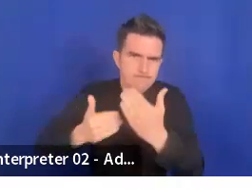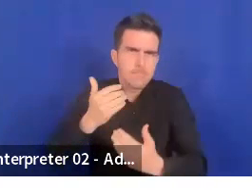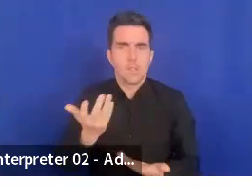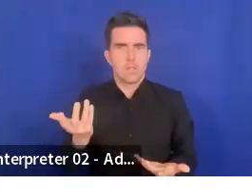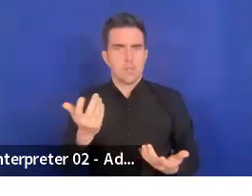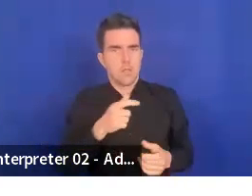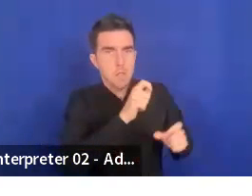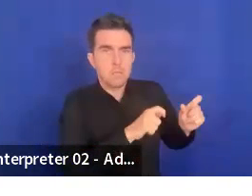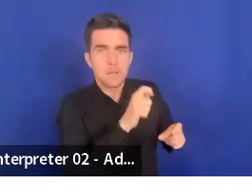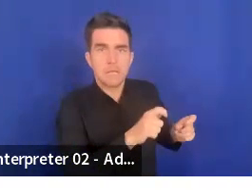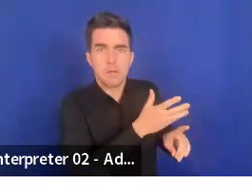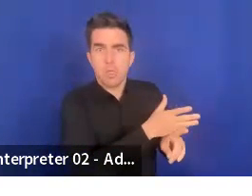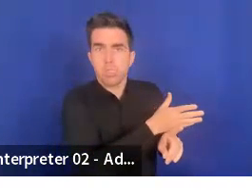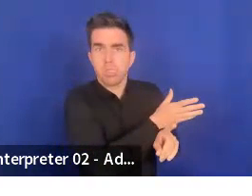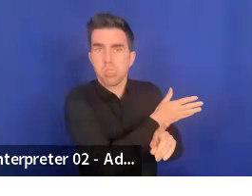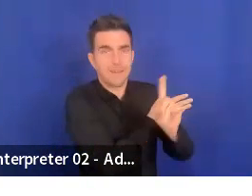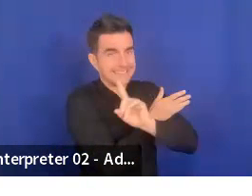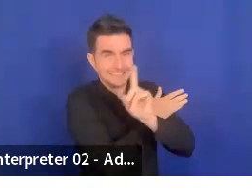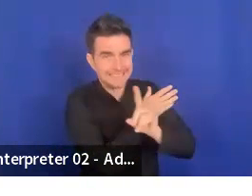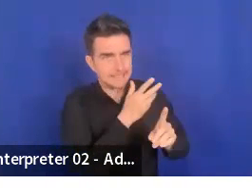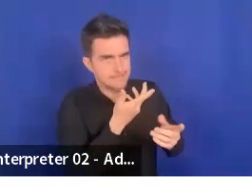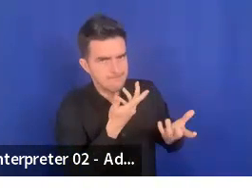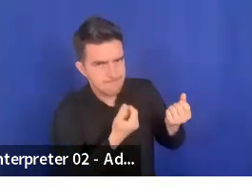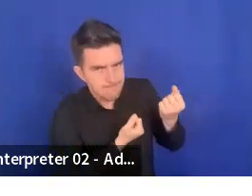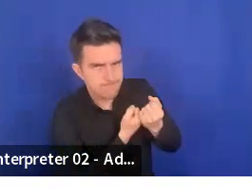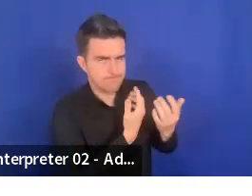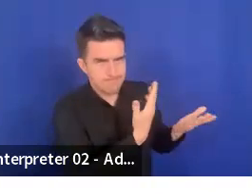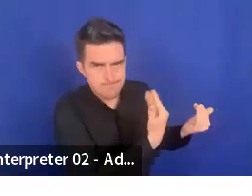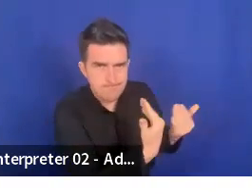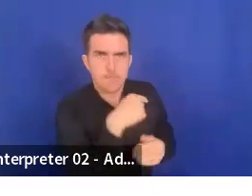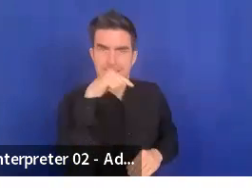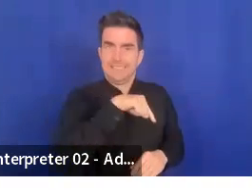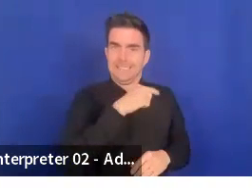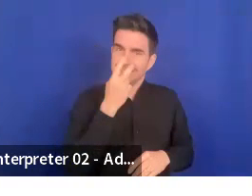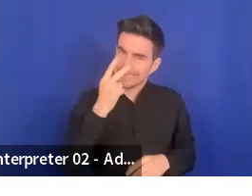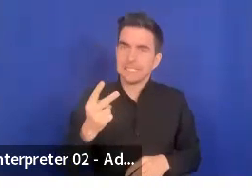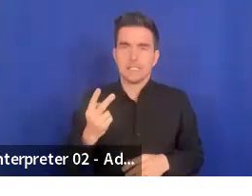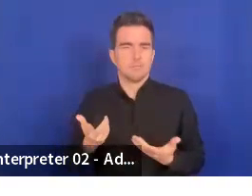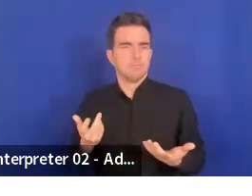What we want to see in September is for governments to commit to providing strategic leadership